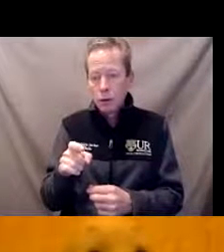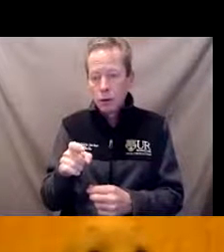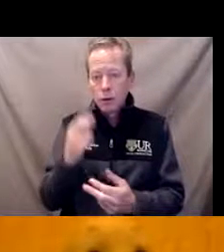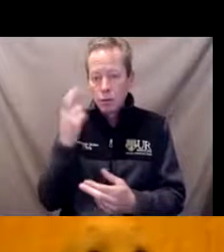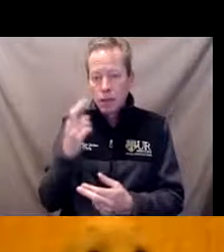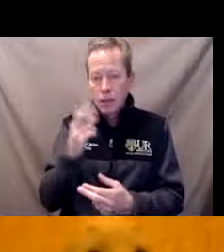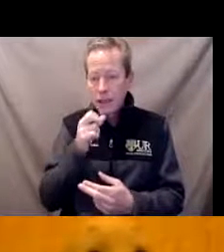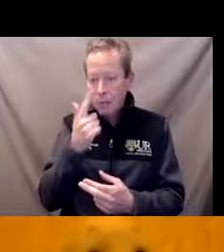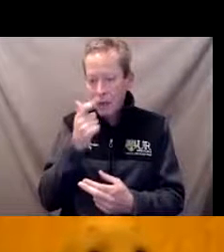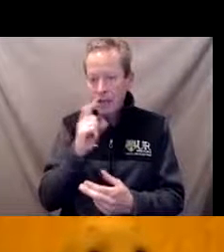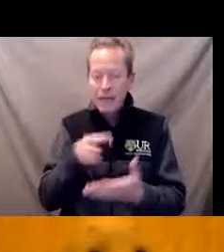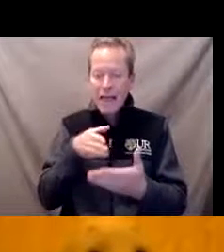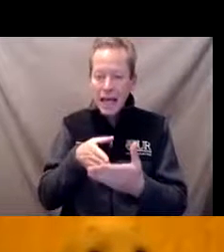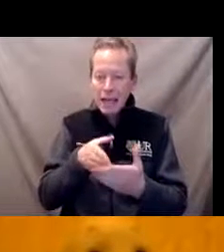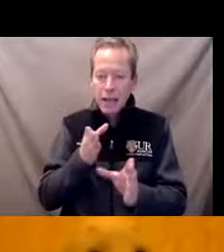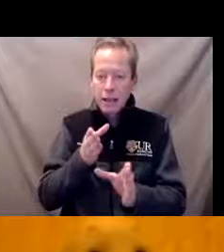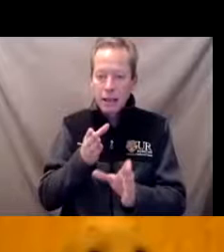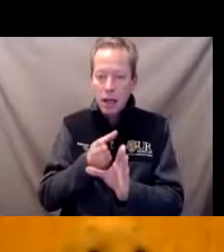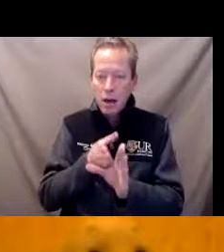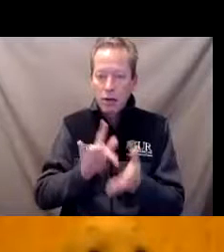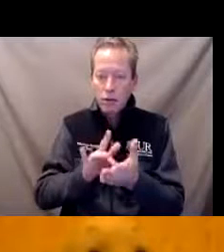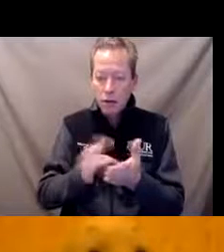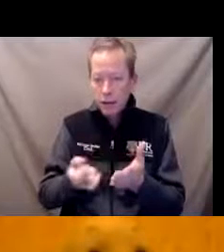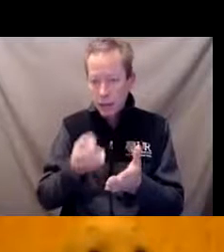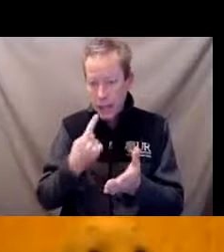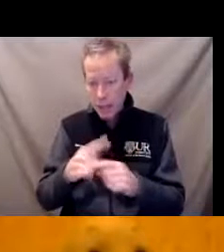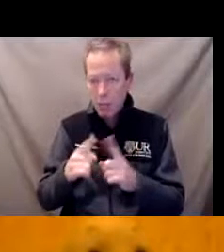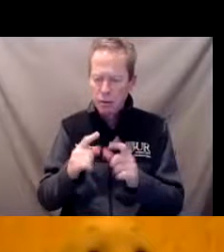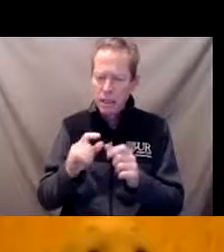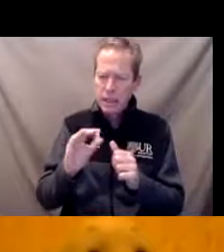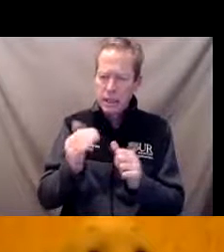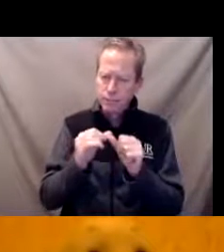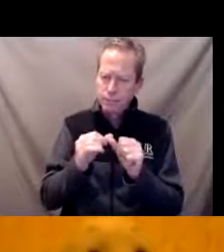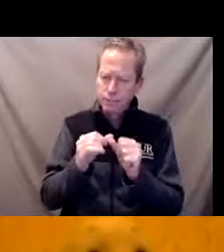that they're on that they're but they just seem to be constantly on the move and they just can't